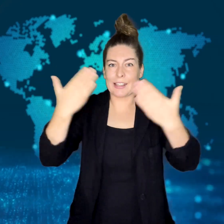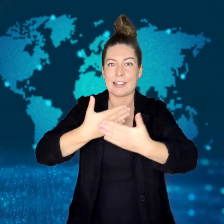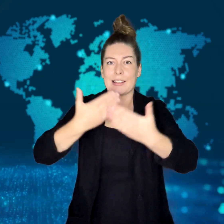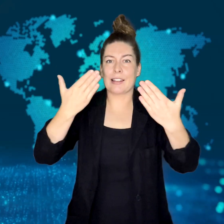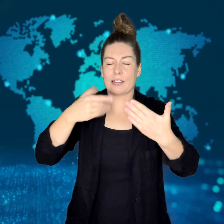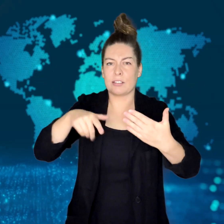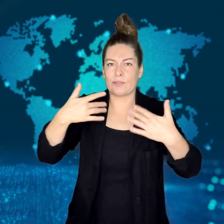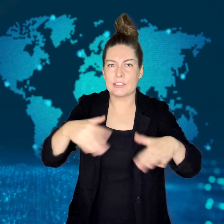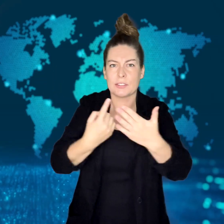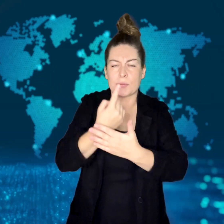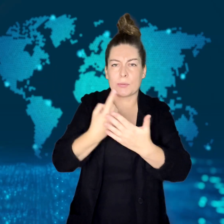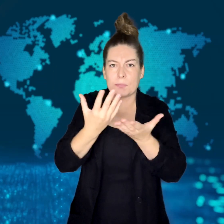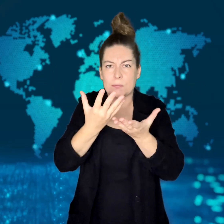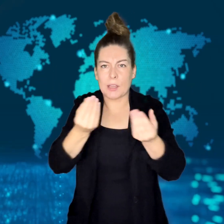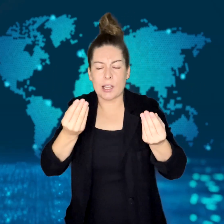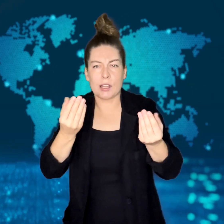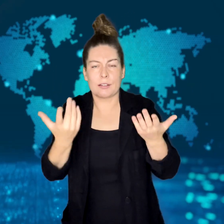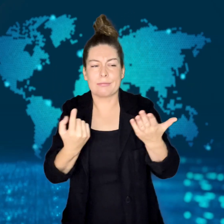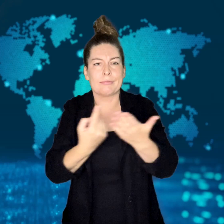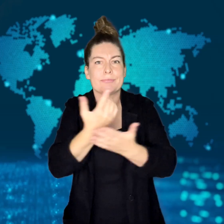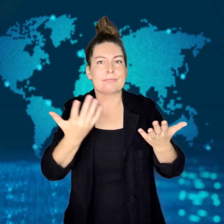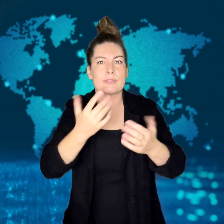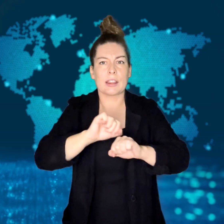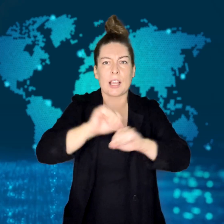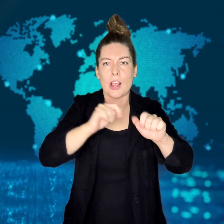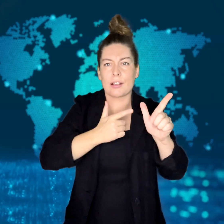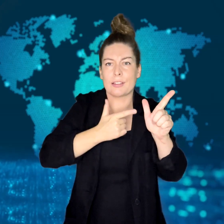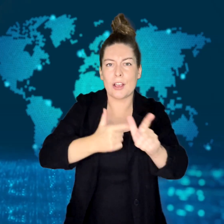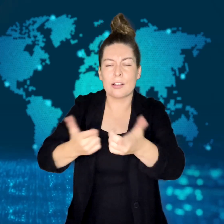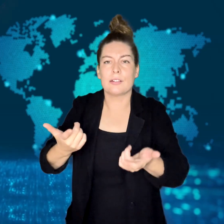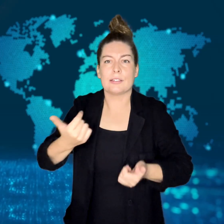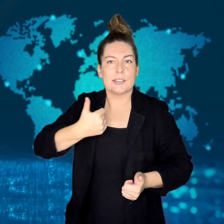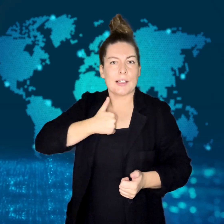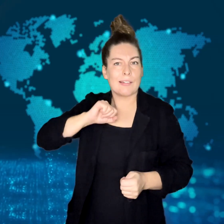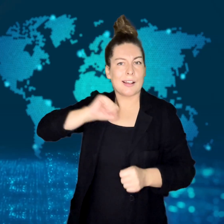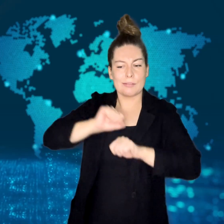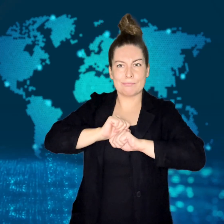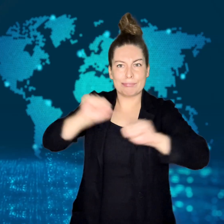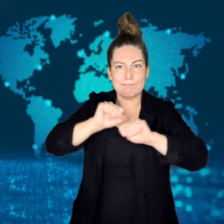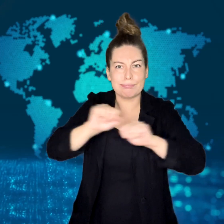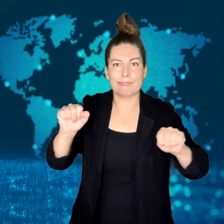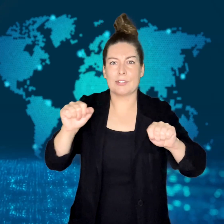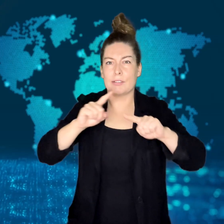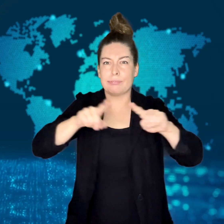the IDF has faced many terrorists, suicide bombers, and